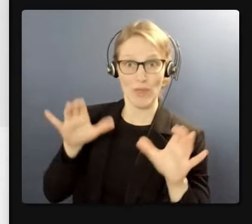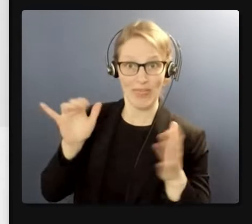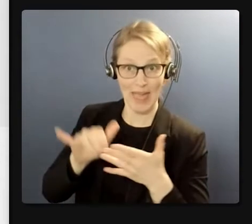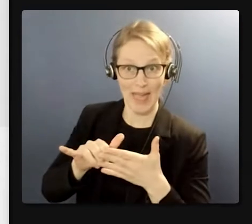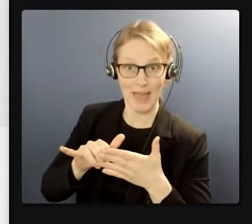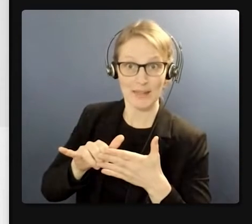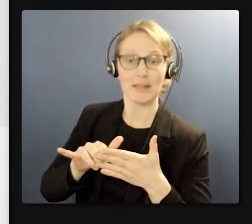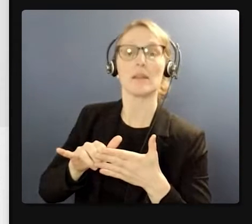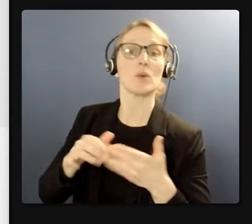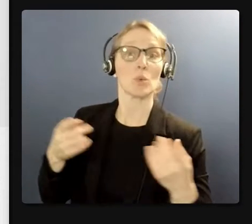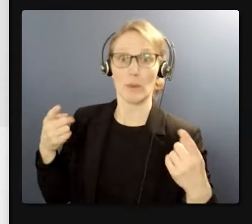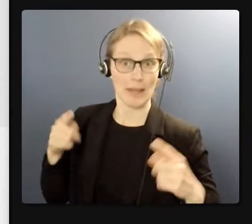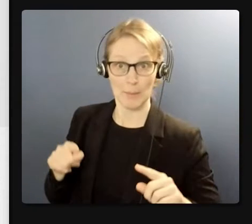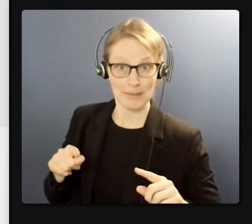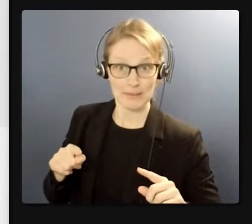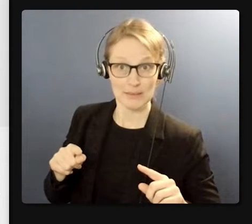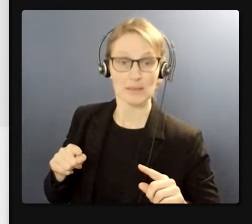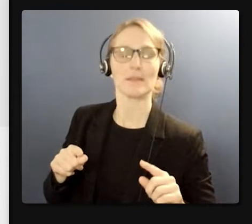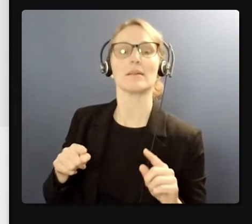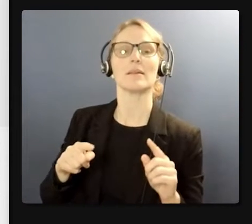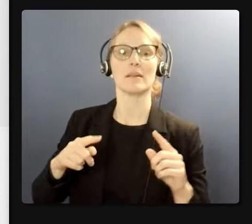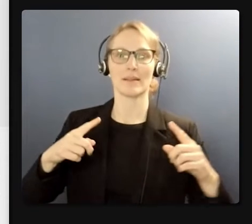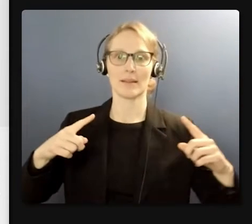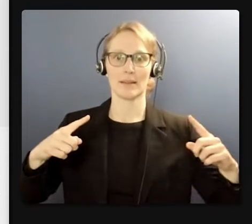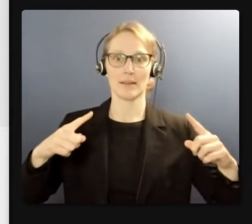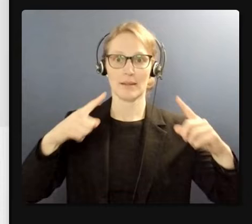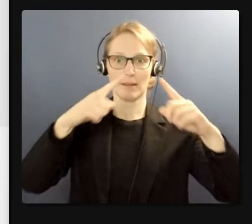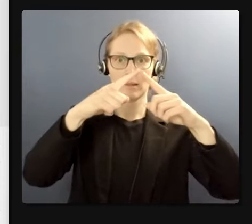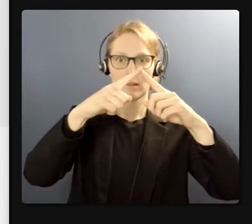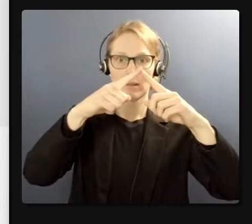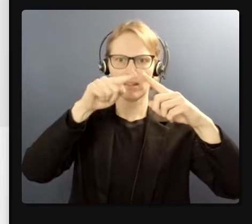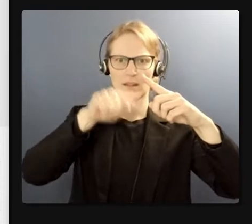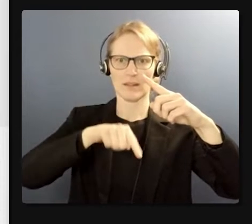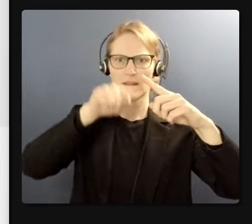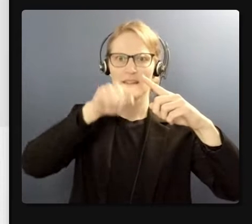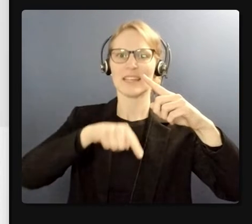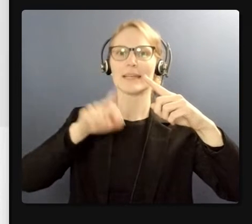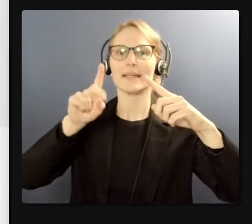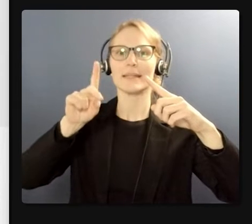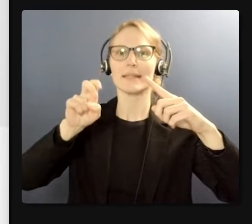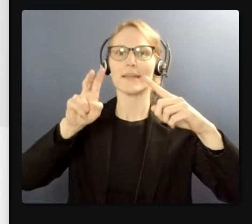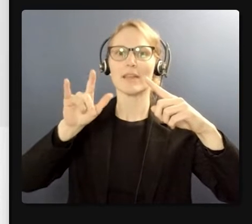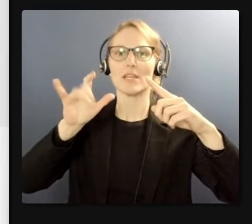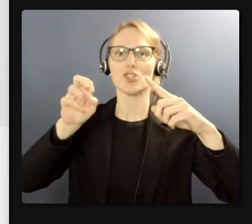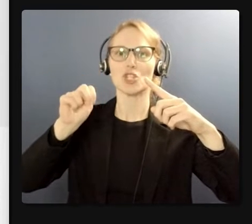And that's basically what we're deciding with Max deviation, So in our example,